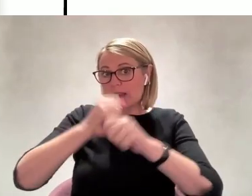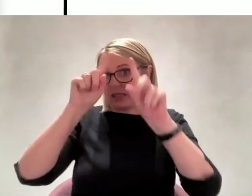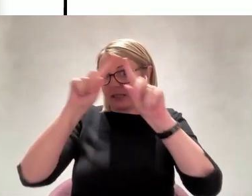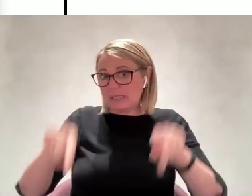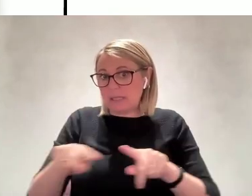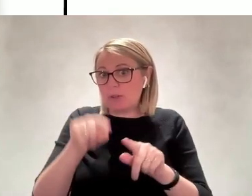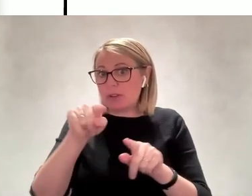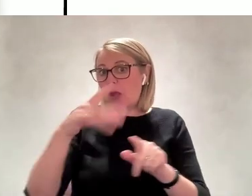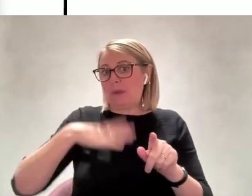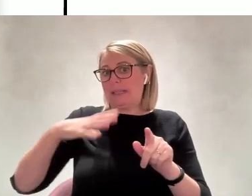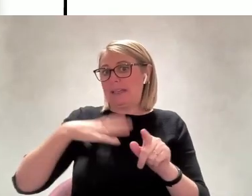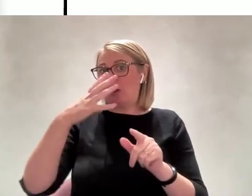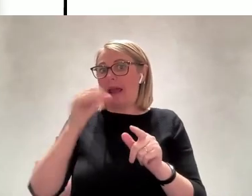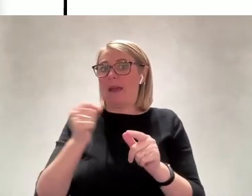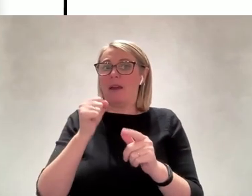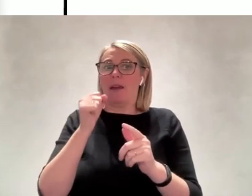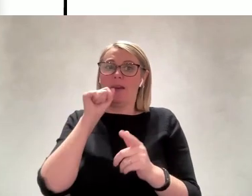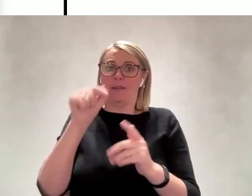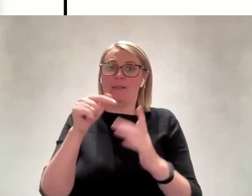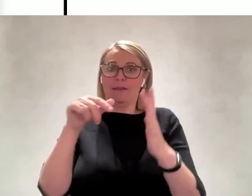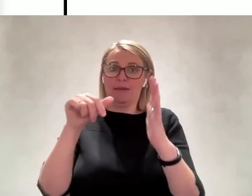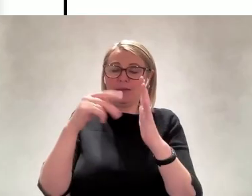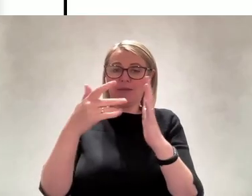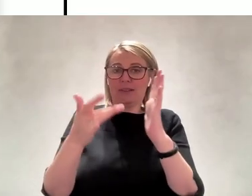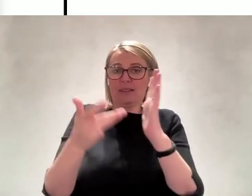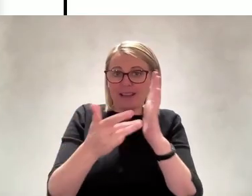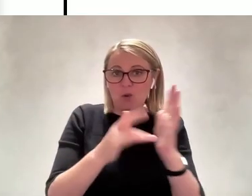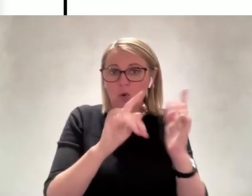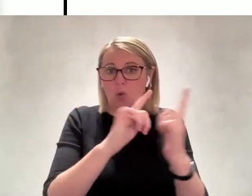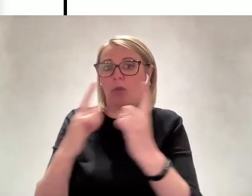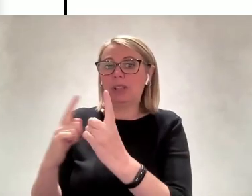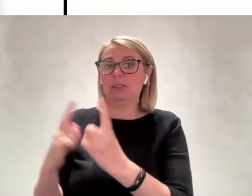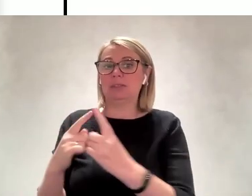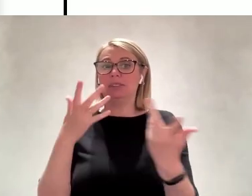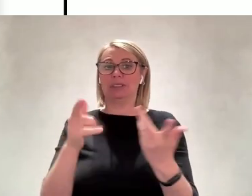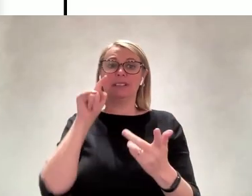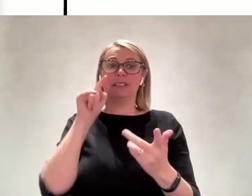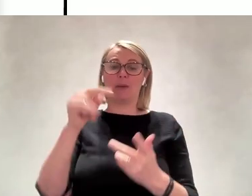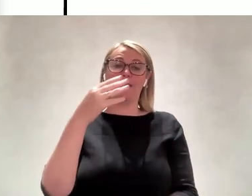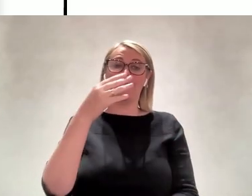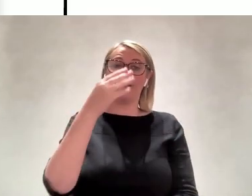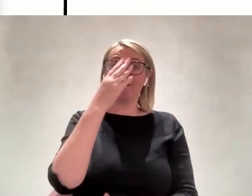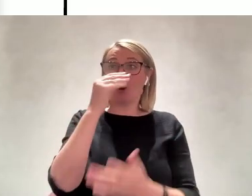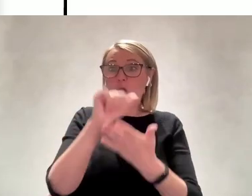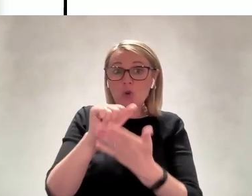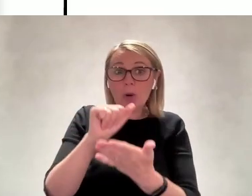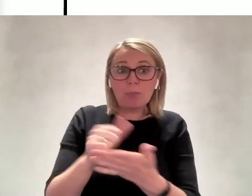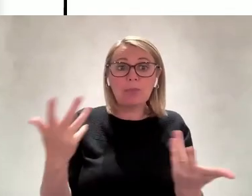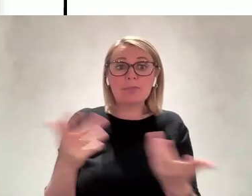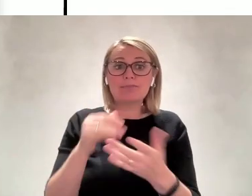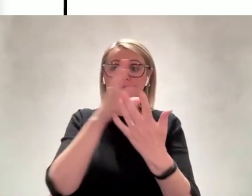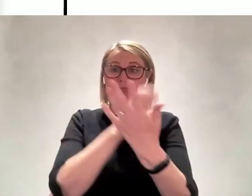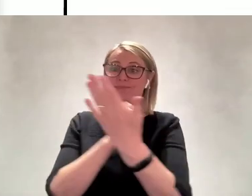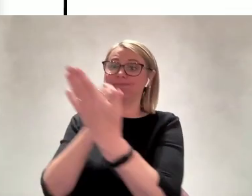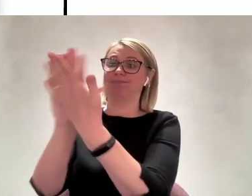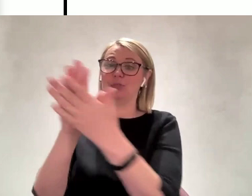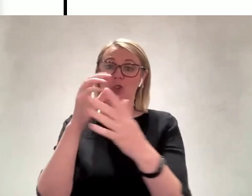this, they would have to have a bit of technical skill. They'd have to have access to tool sets such as Photoshop. Now, it's as simple as uploading an image into something like